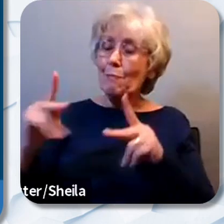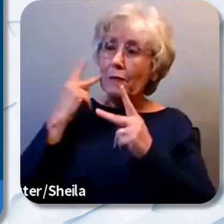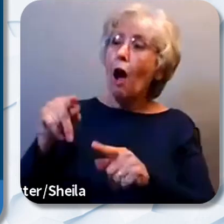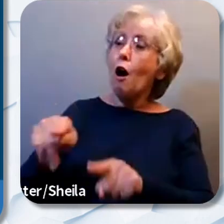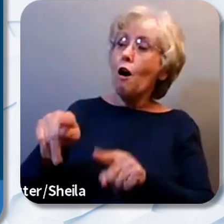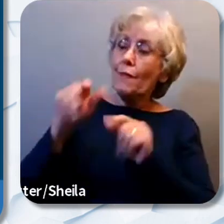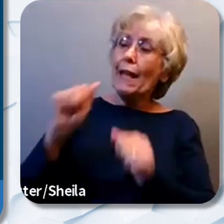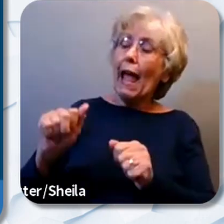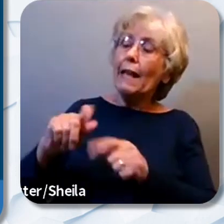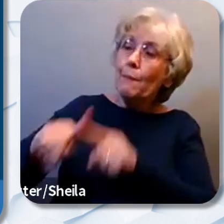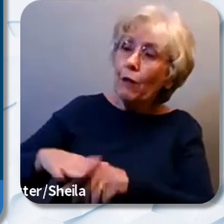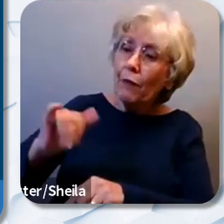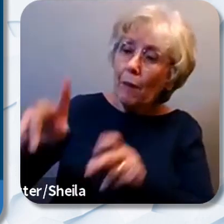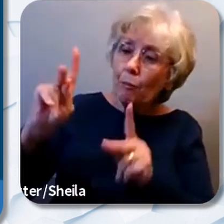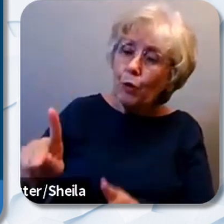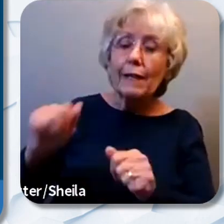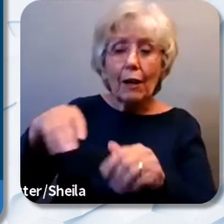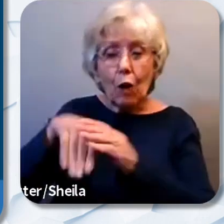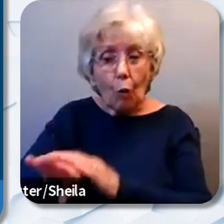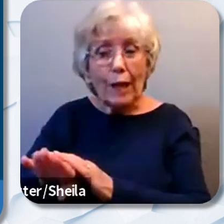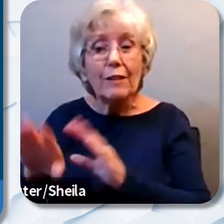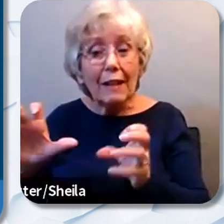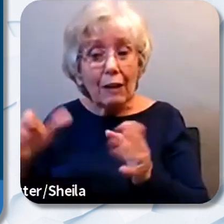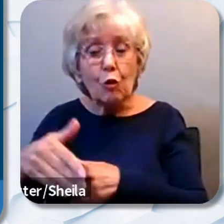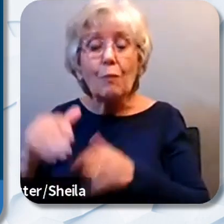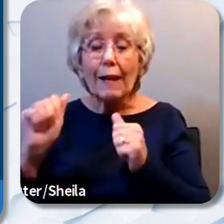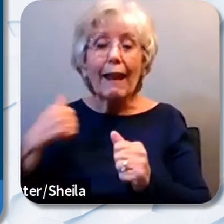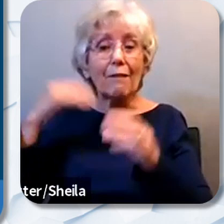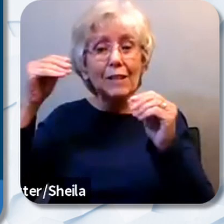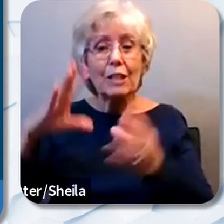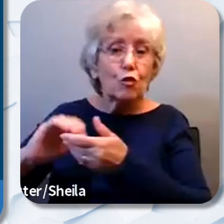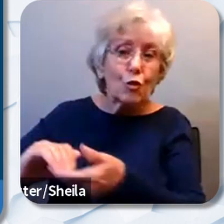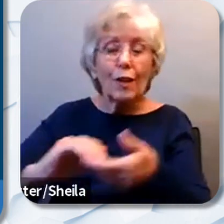classroom or have the teachers collaborate and talk together through different forums,